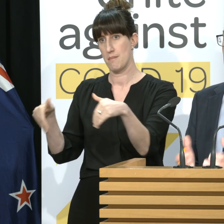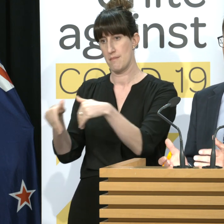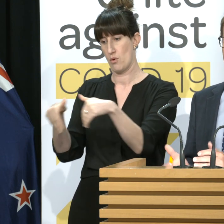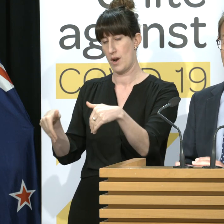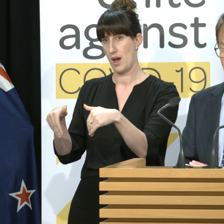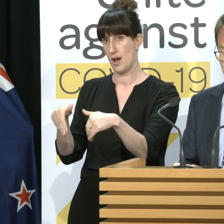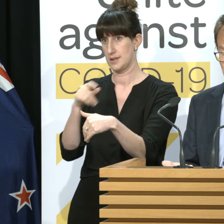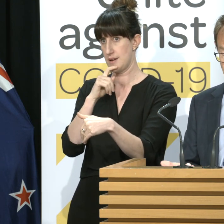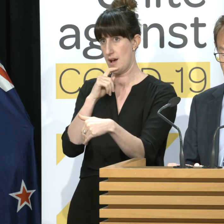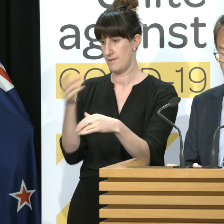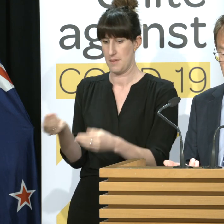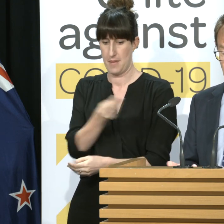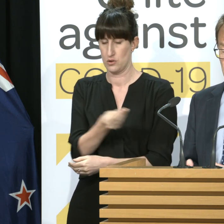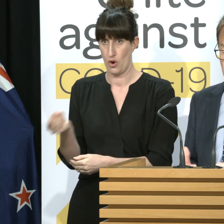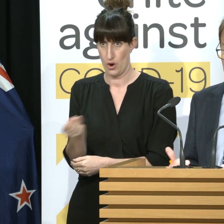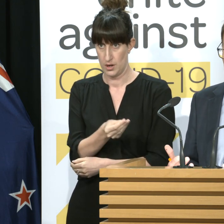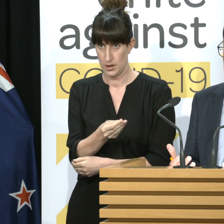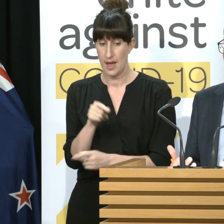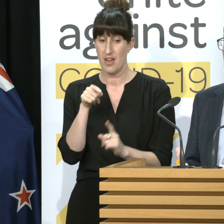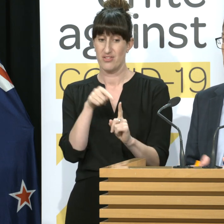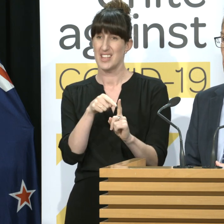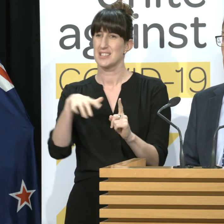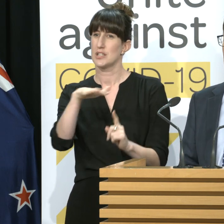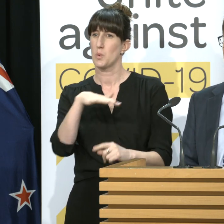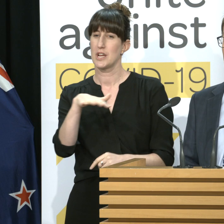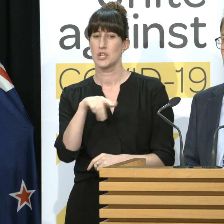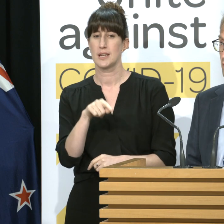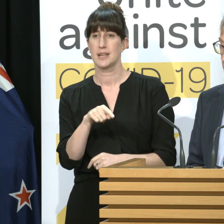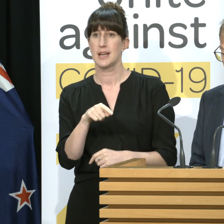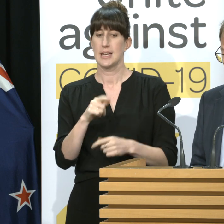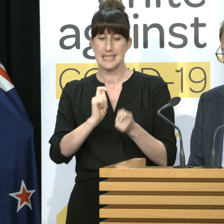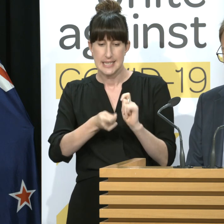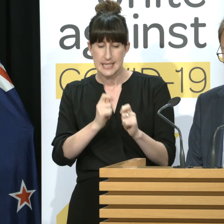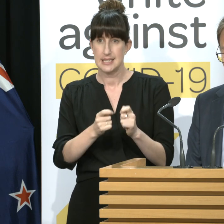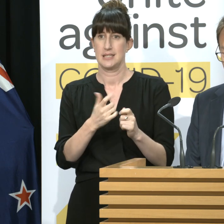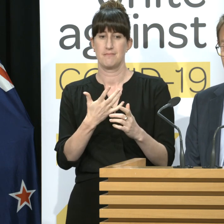trace, and isolate approach, but it might also include some ramped-up local testing,